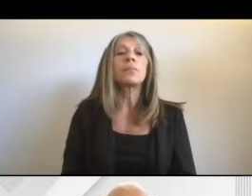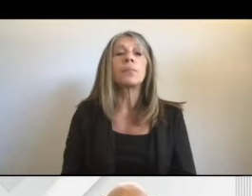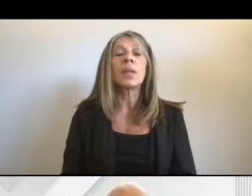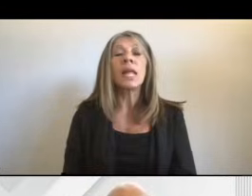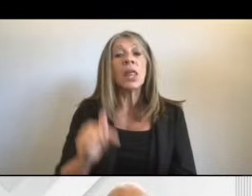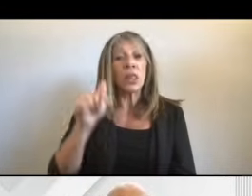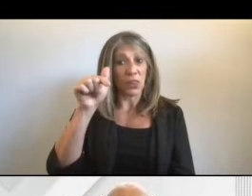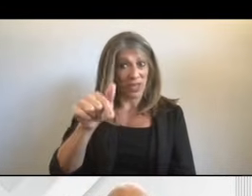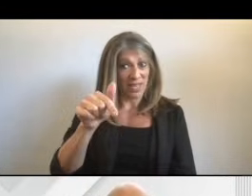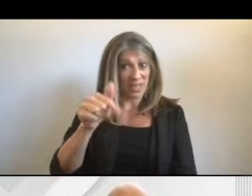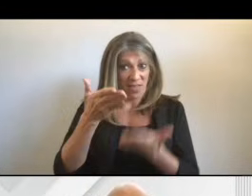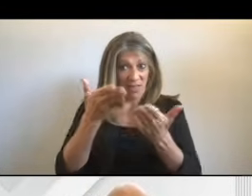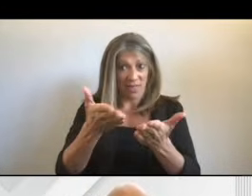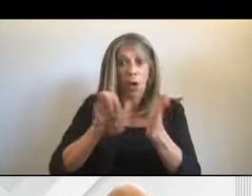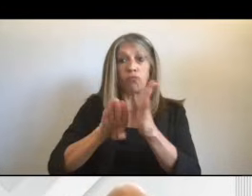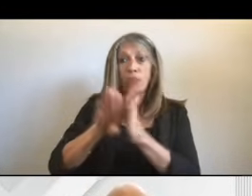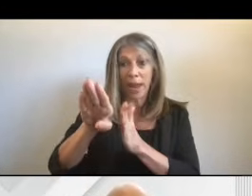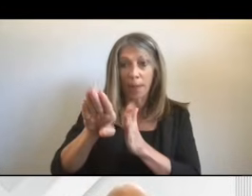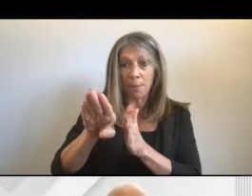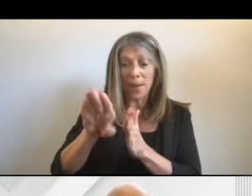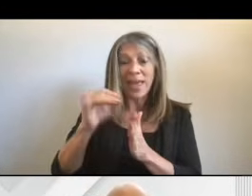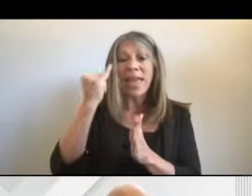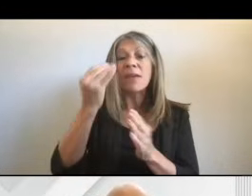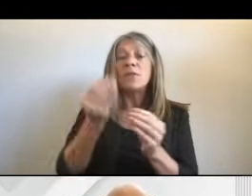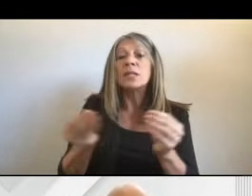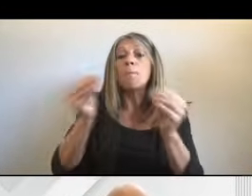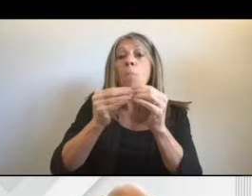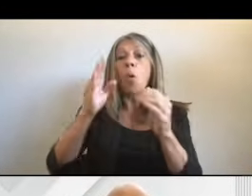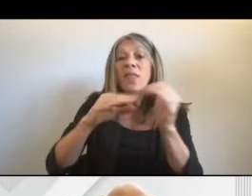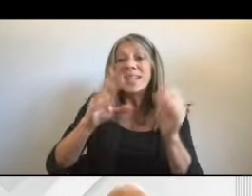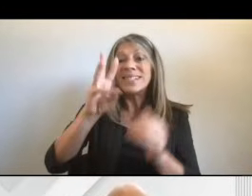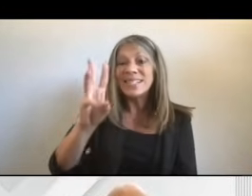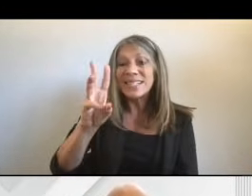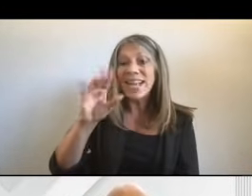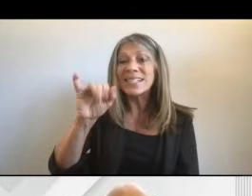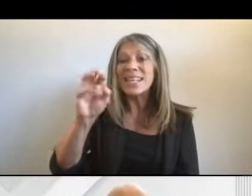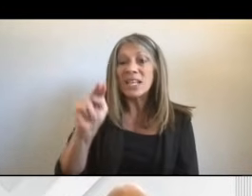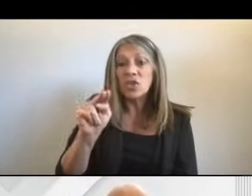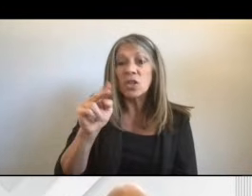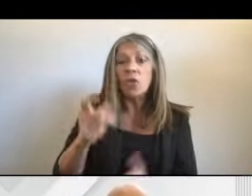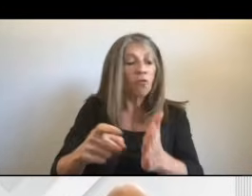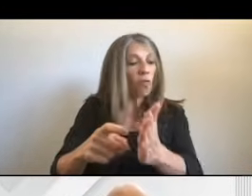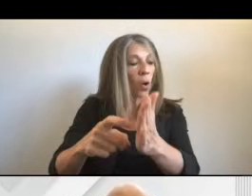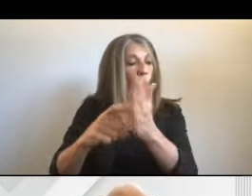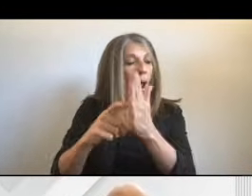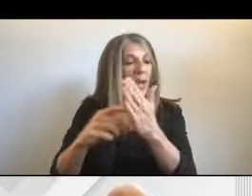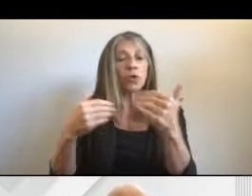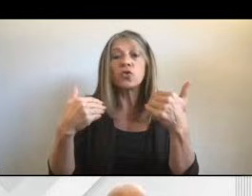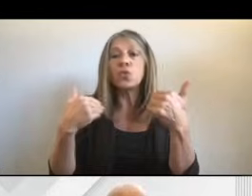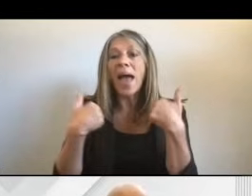a ramp, and if it raises more than 6 inches, it's required to have handrails on both sides.